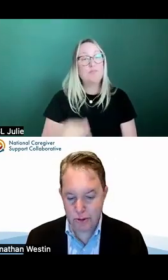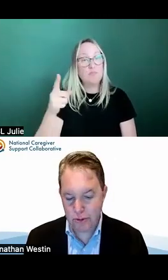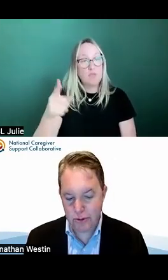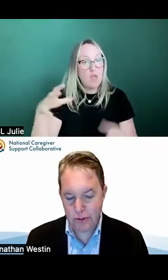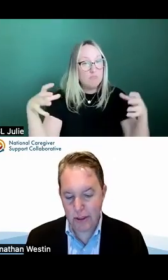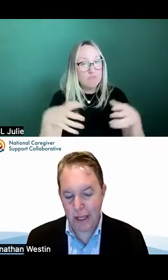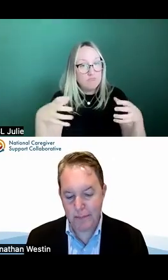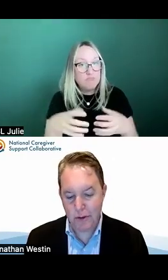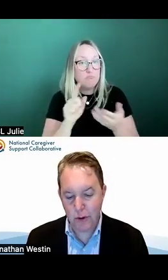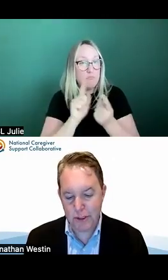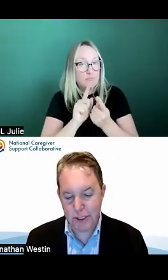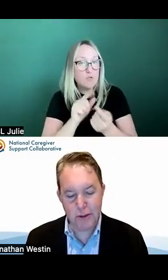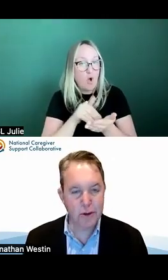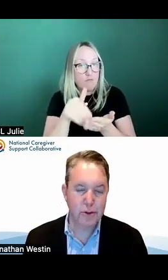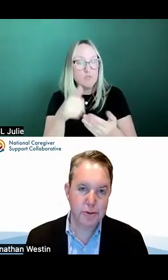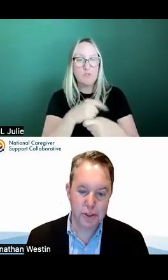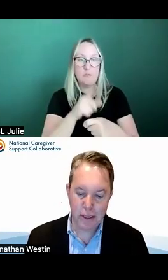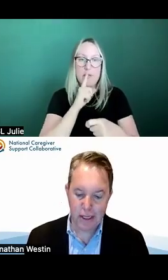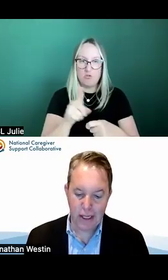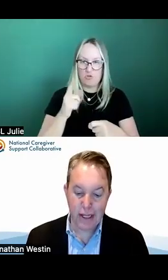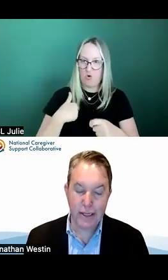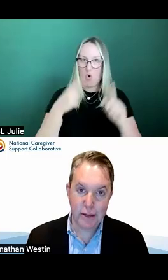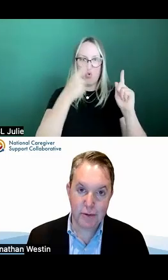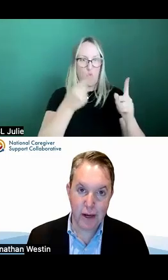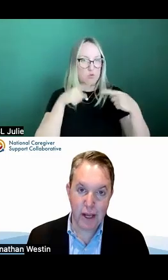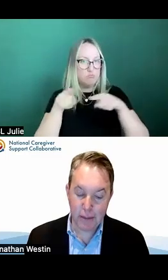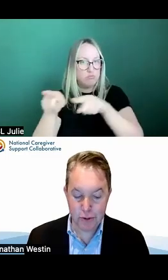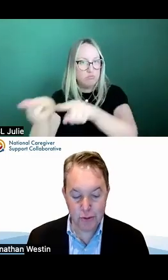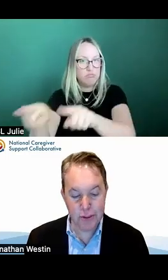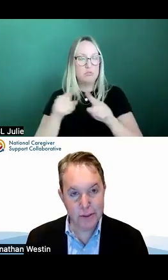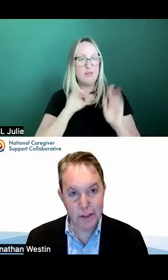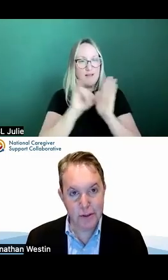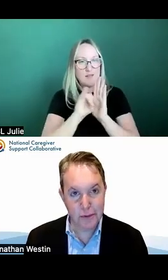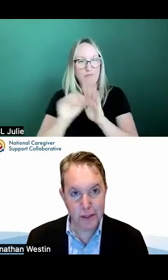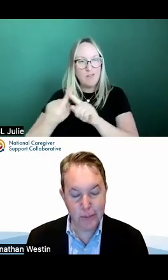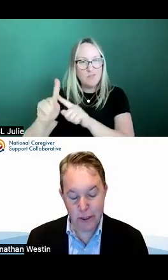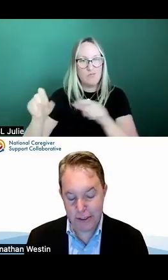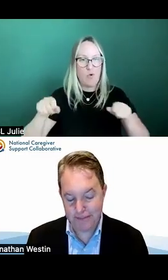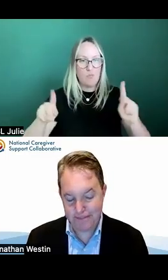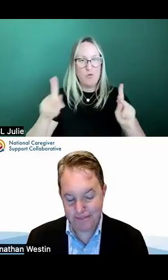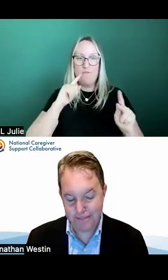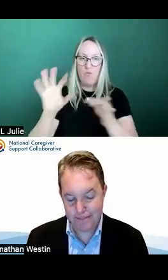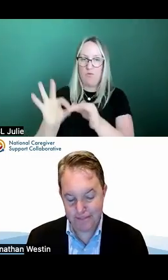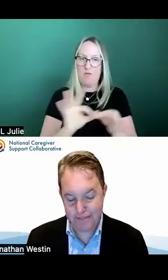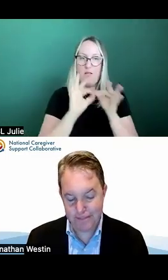ensure alignment across shared goals and identify opportunities for collaboration.